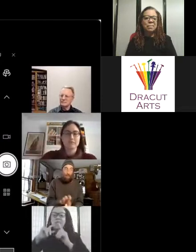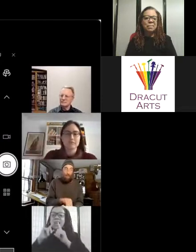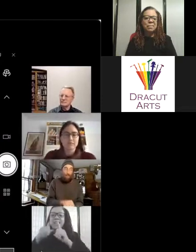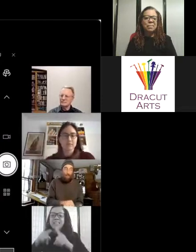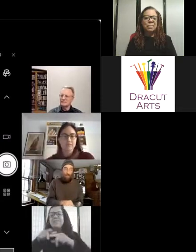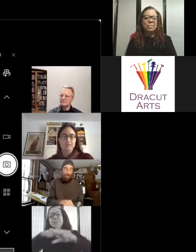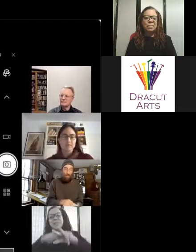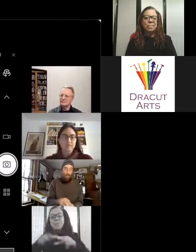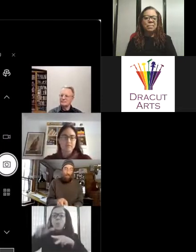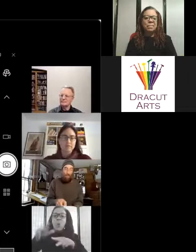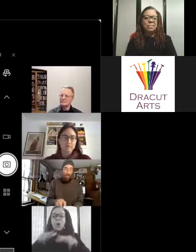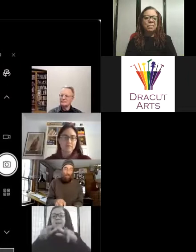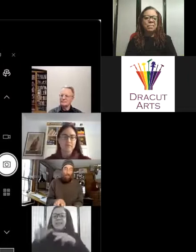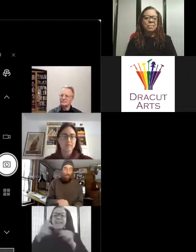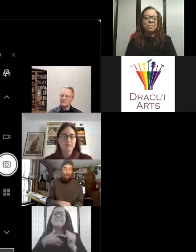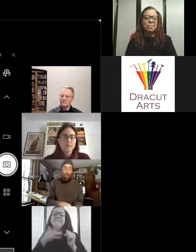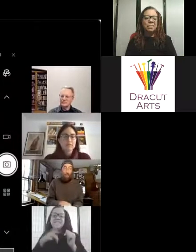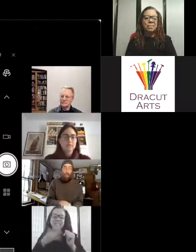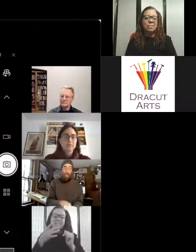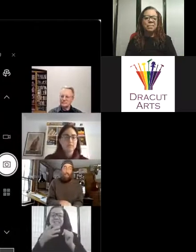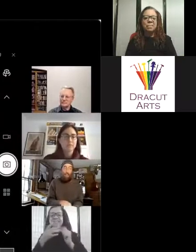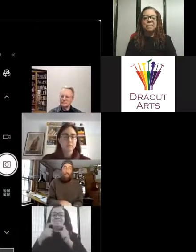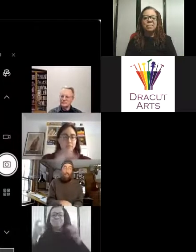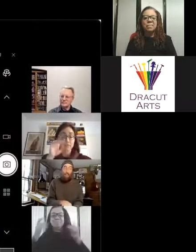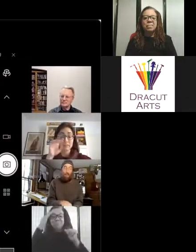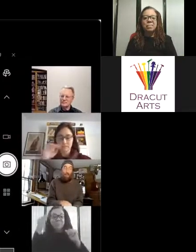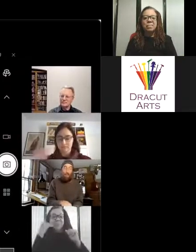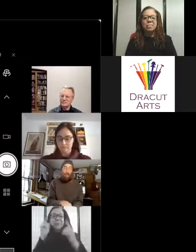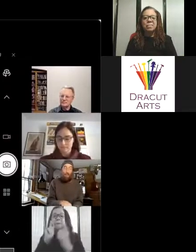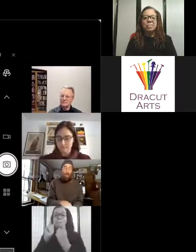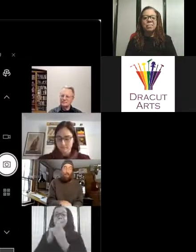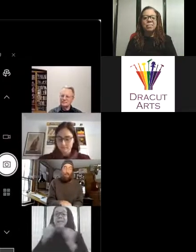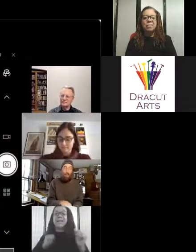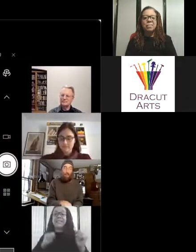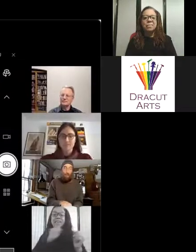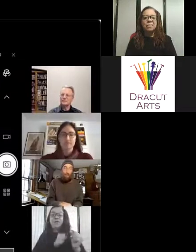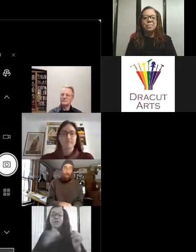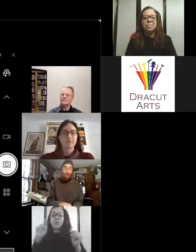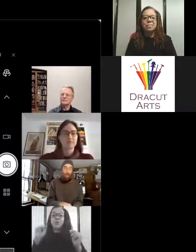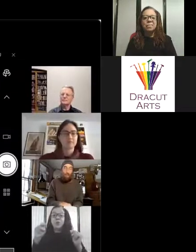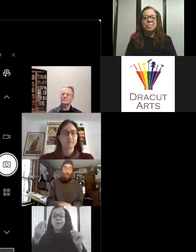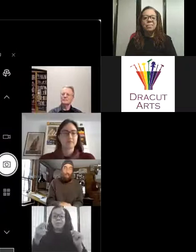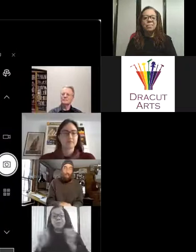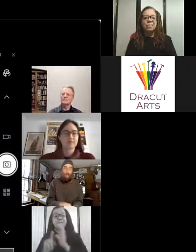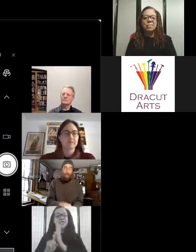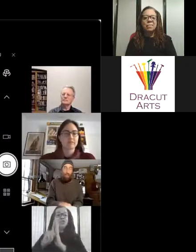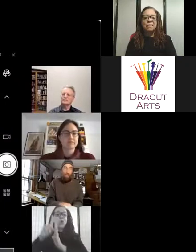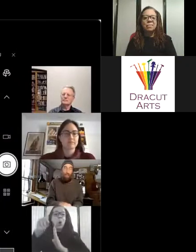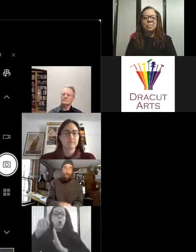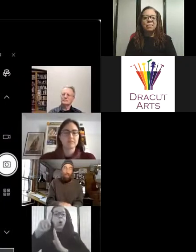feeling kind of full of himself, well you know, meeting a senator from New Hampshire, he looks a little more tall and and stern and adult-like.